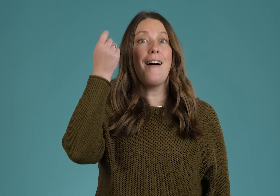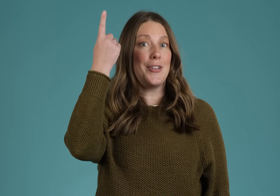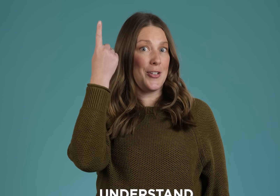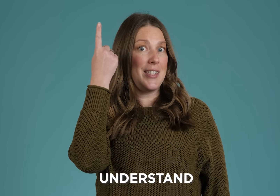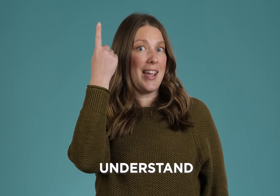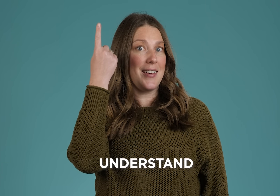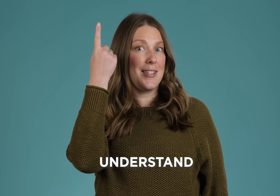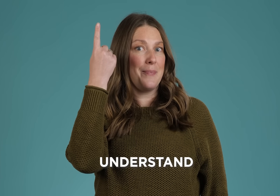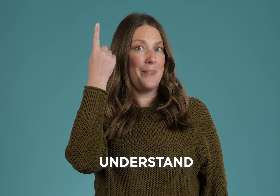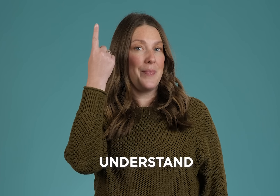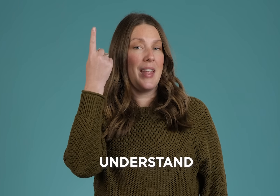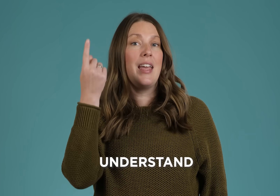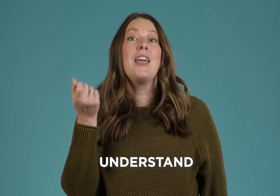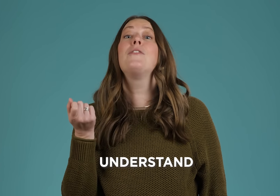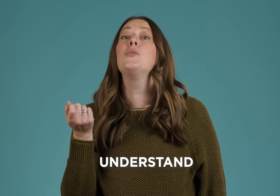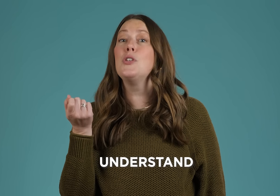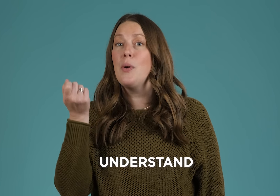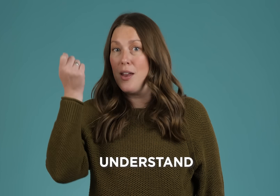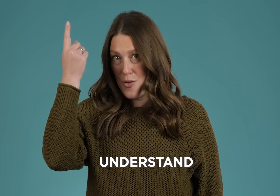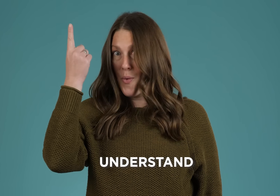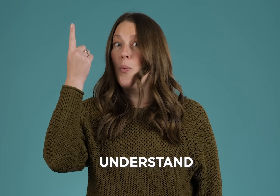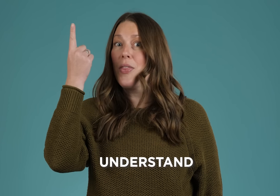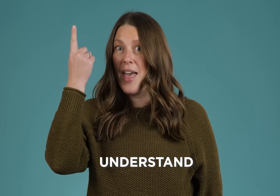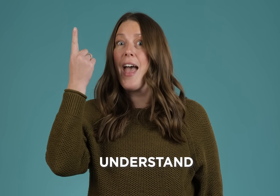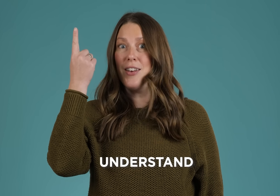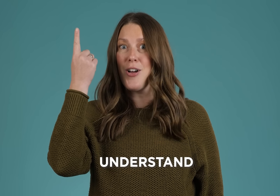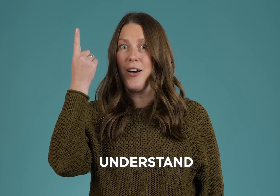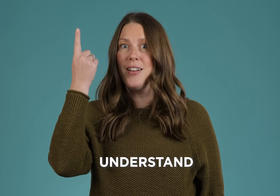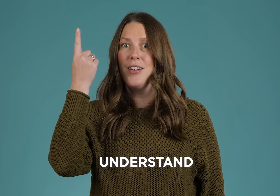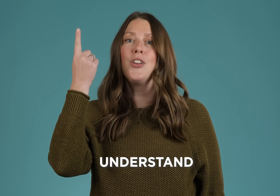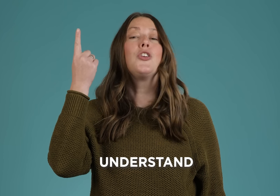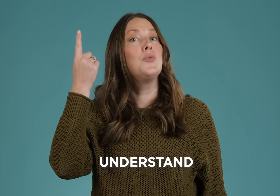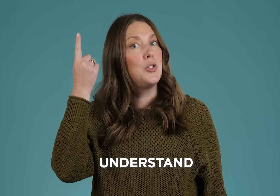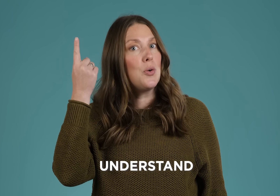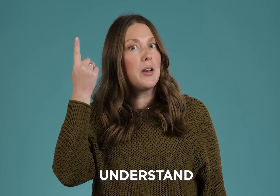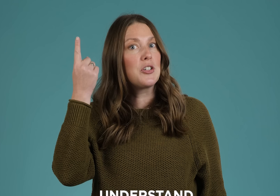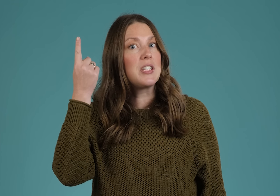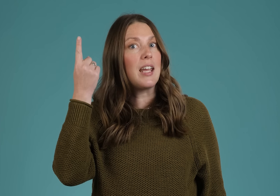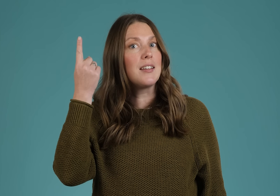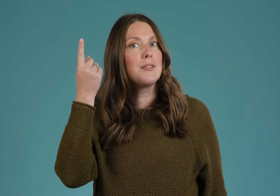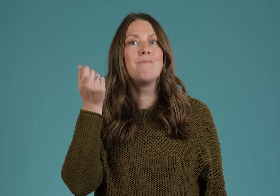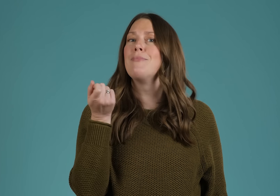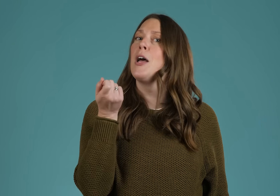Understand if you do it with the head nod You do understand